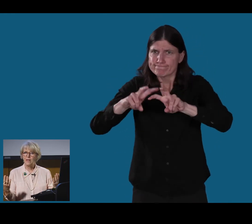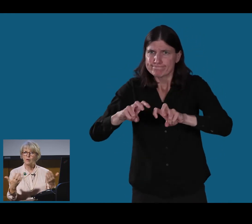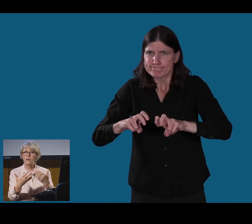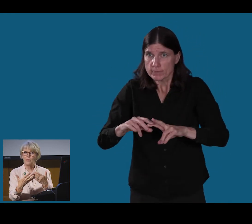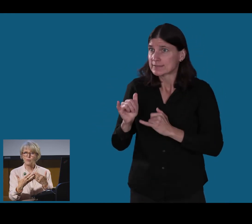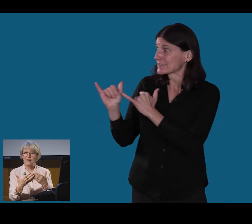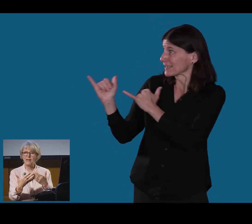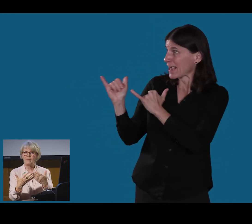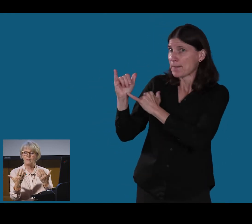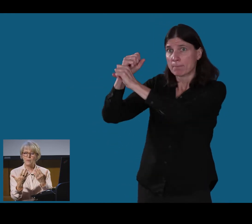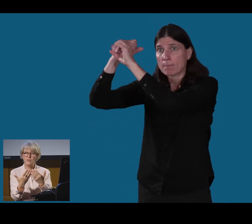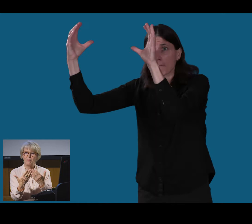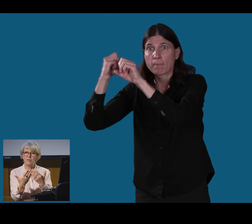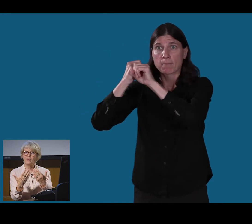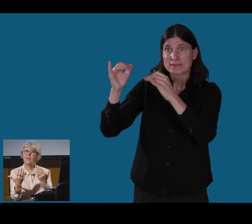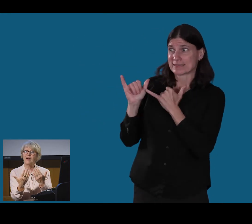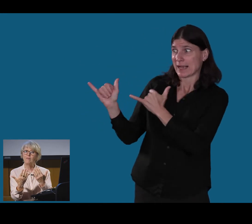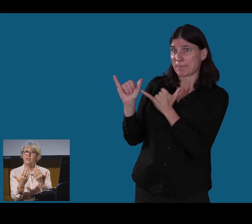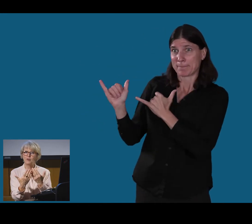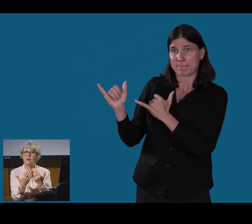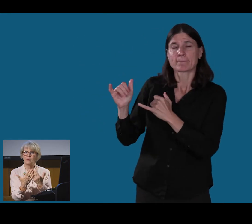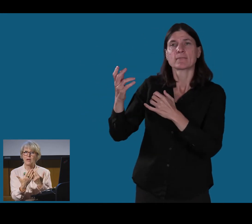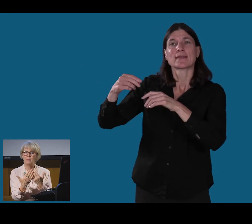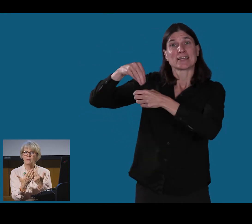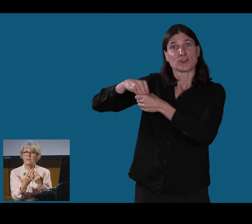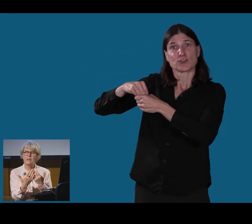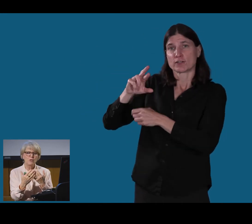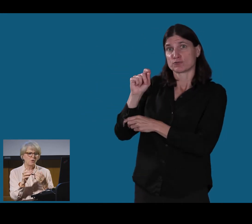If they agree in their rating, they've seen the same things they have inter-rater reliability.